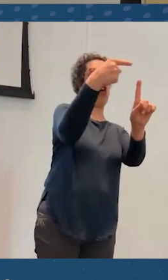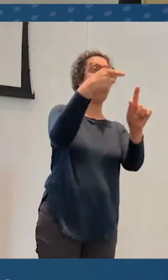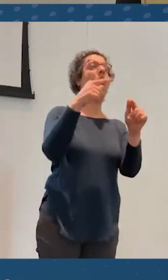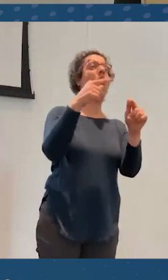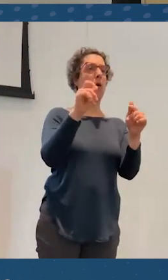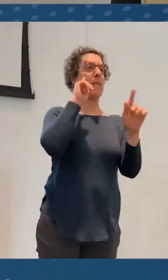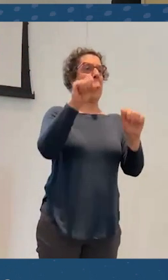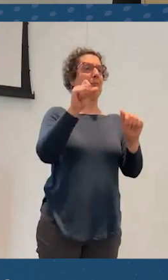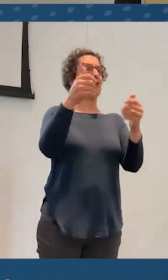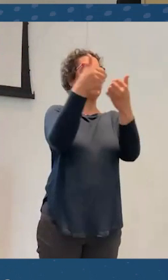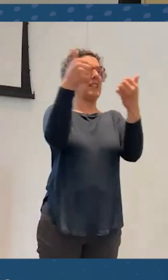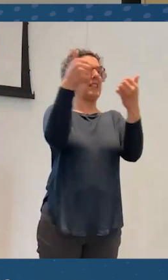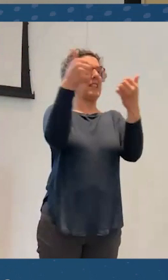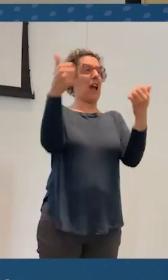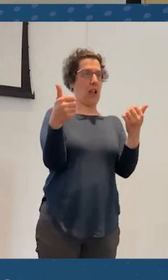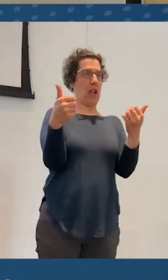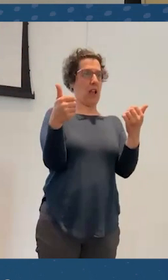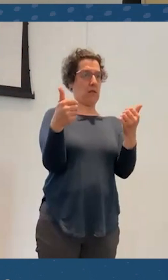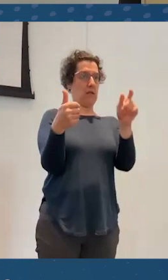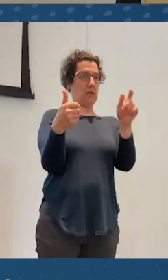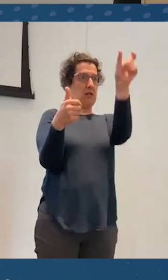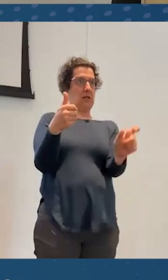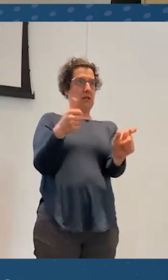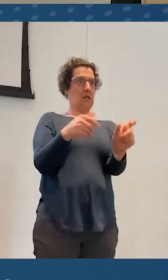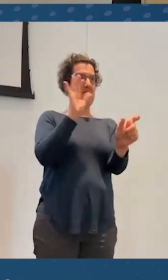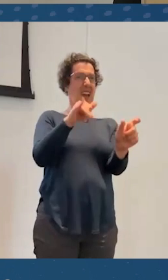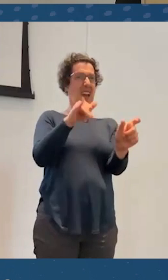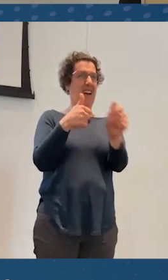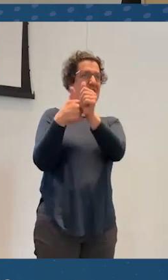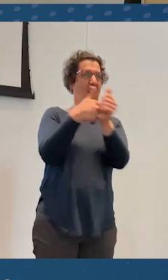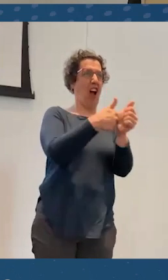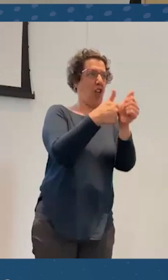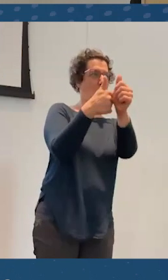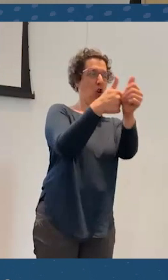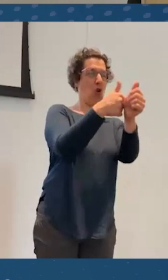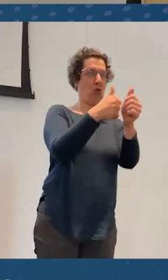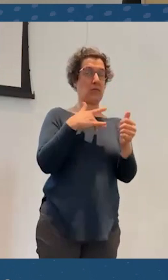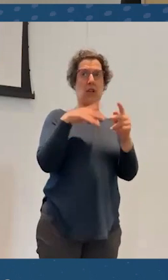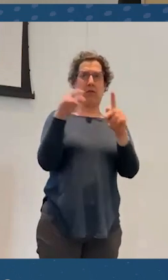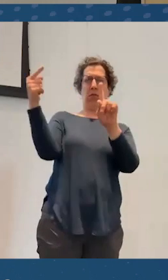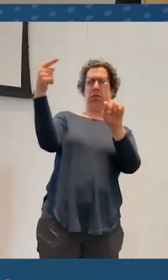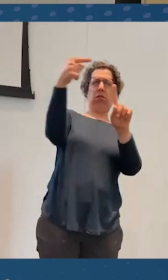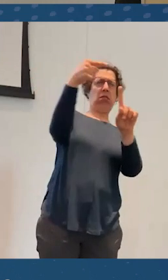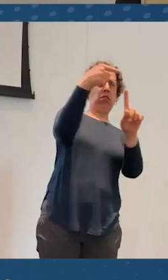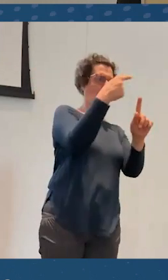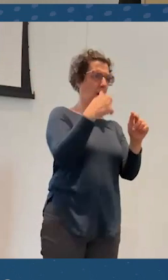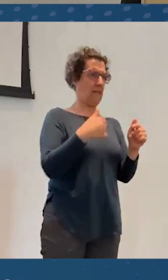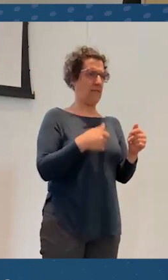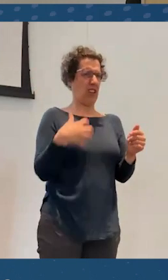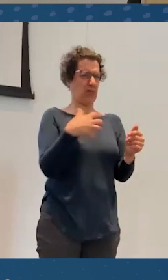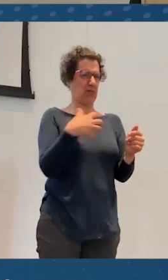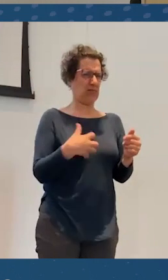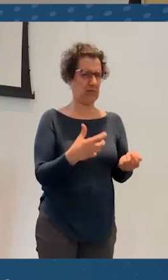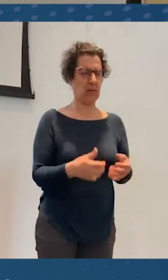from that following thing that can cause motion sickness.